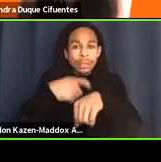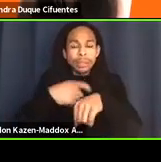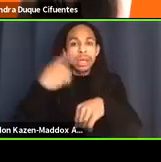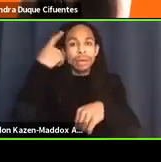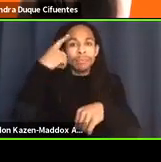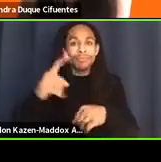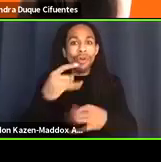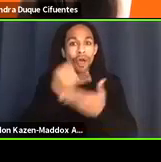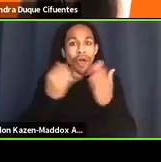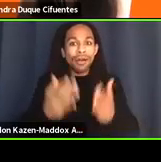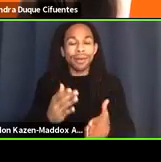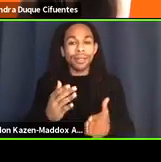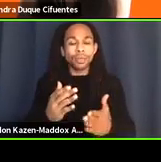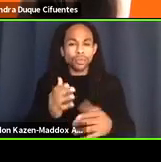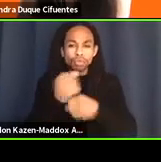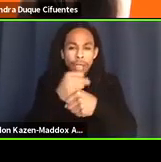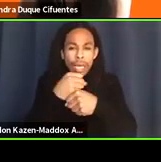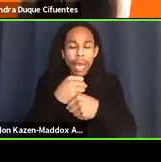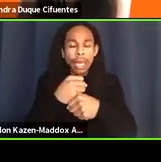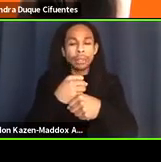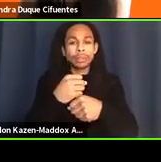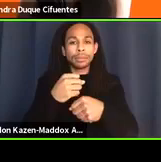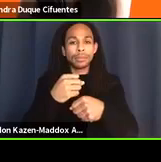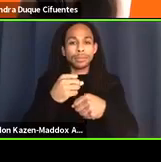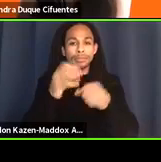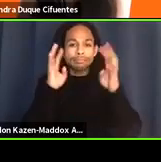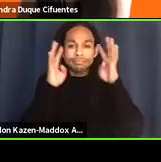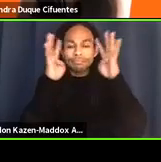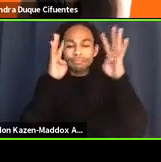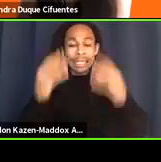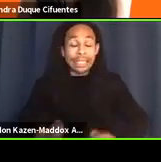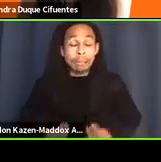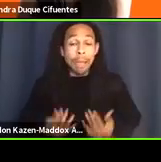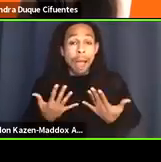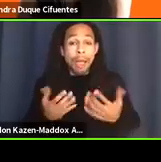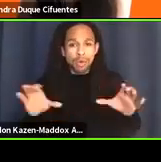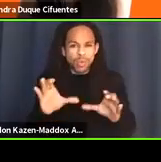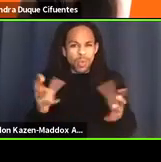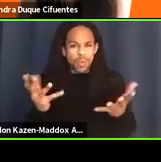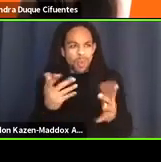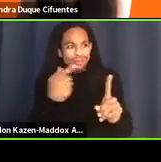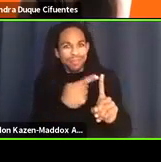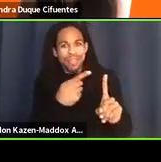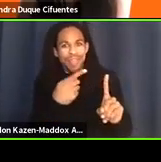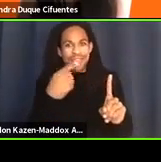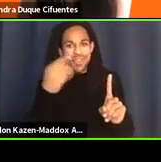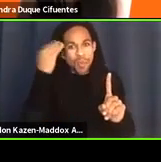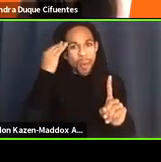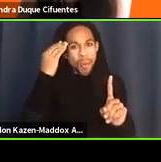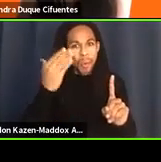or those letters to our, you know politicians, maybe you will